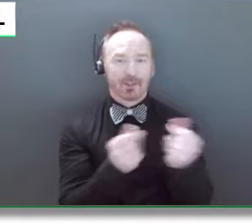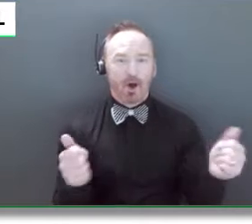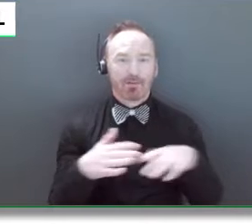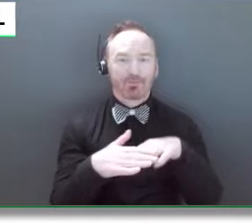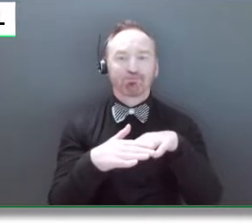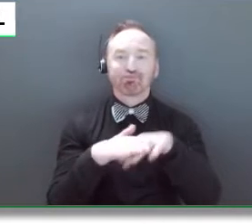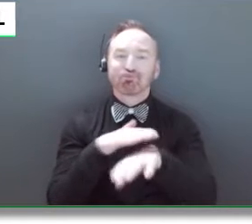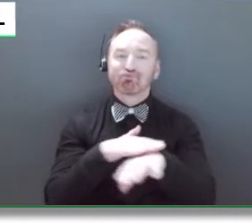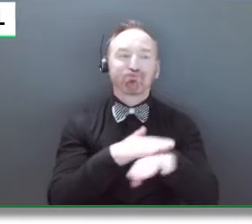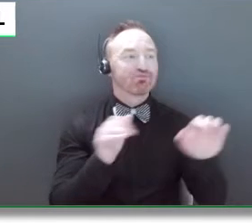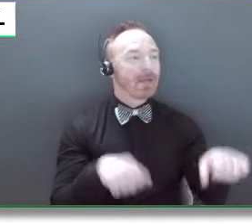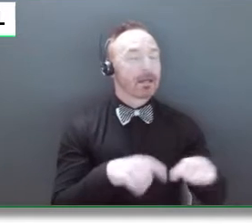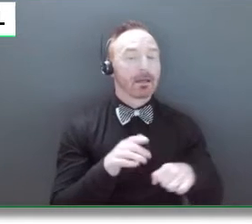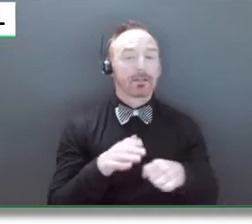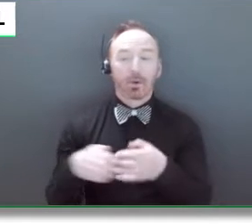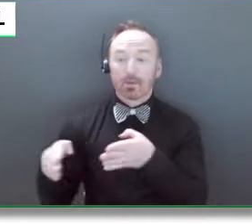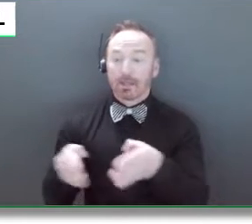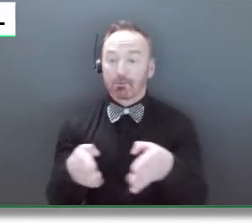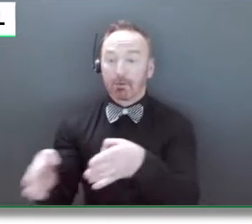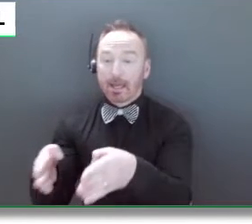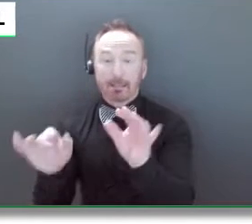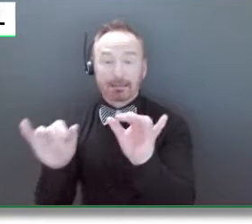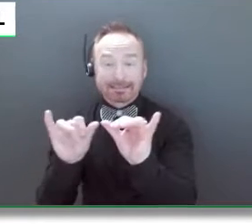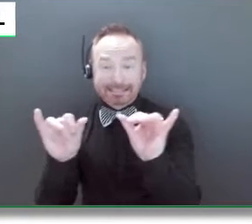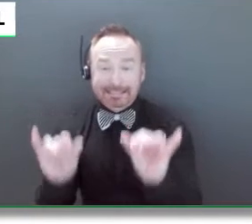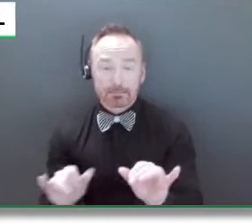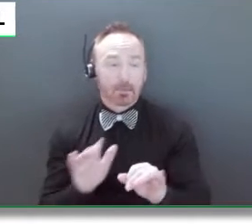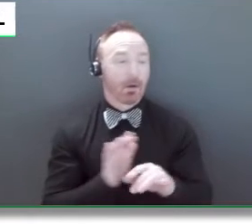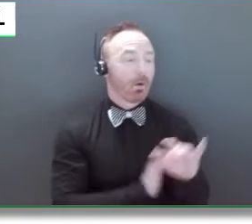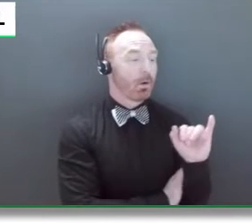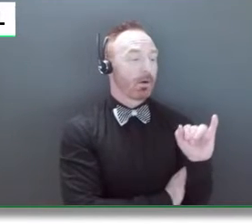and infrastructure around parks accessible due to the nature of the